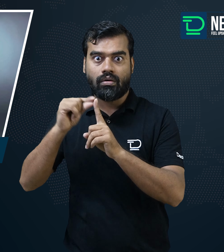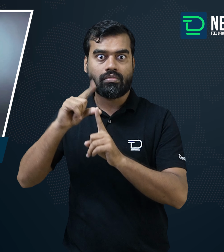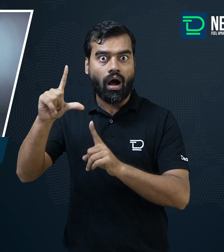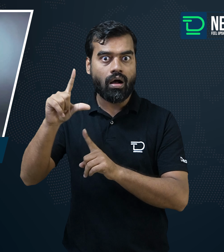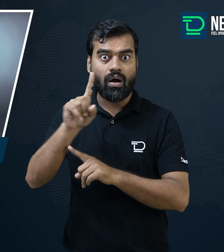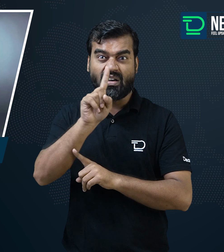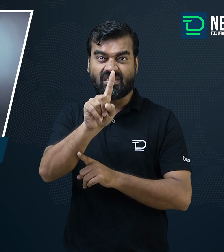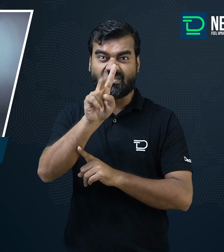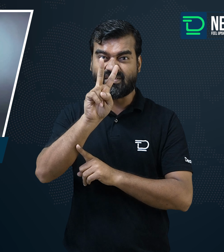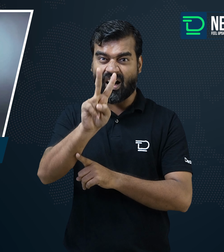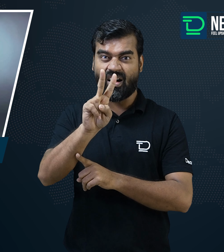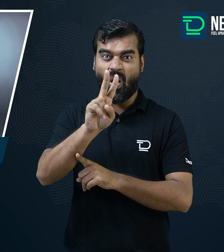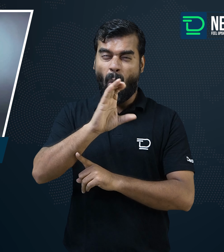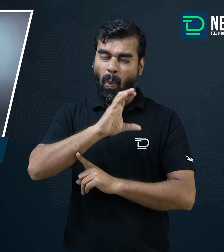His IPL salary is about ₹12 crore.